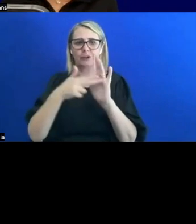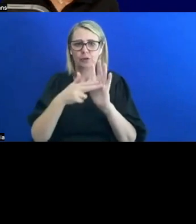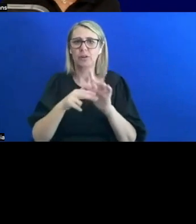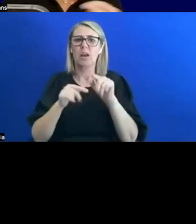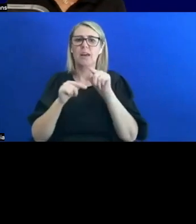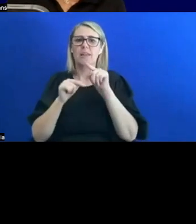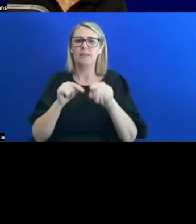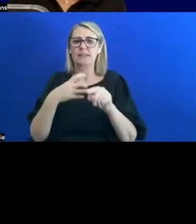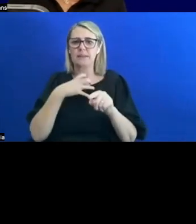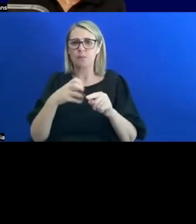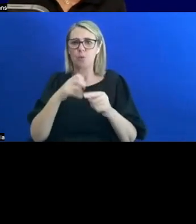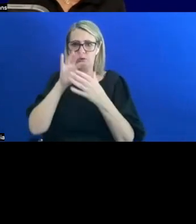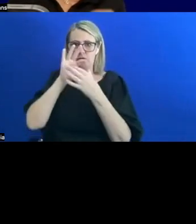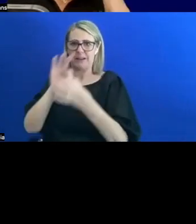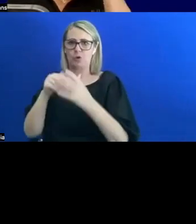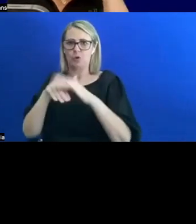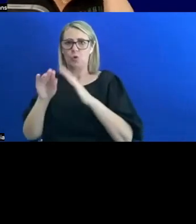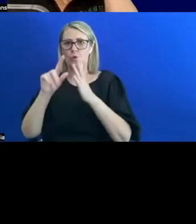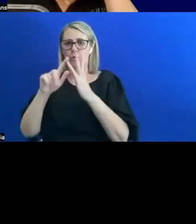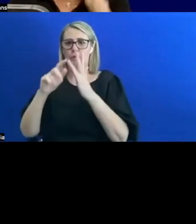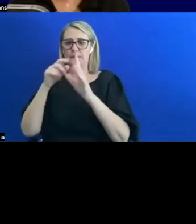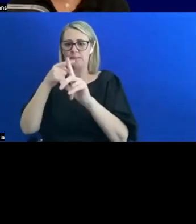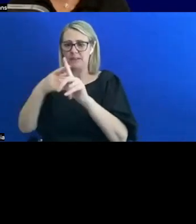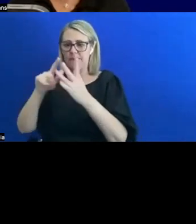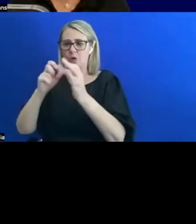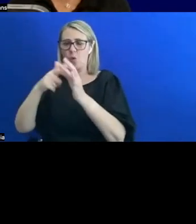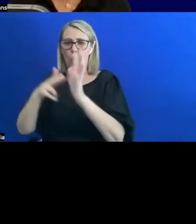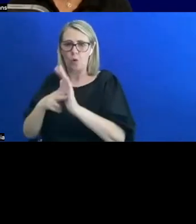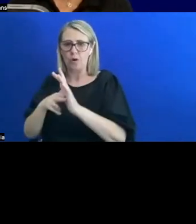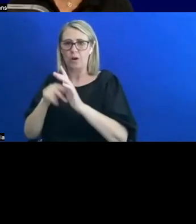and being able to differentiate it from different sensations.